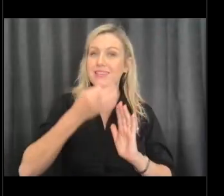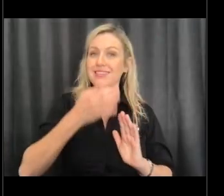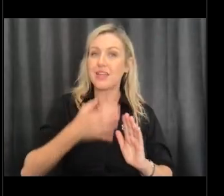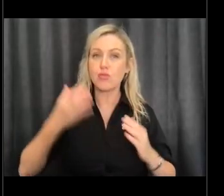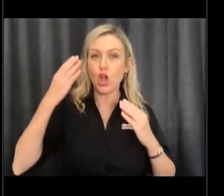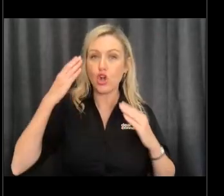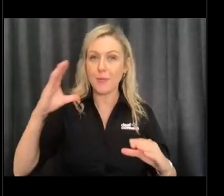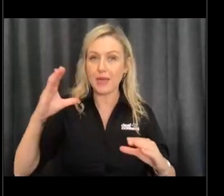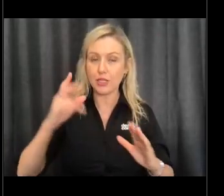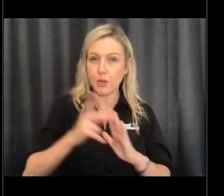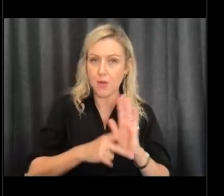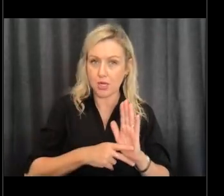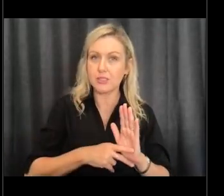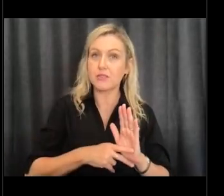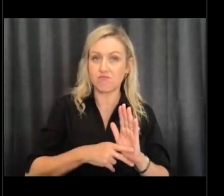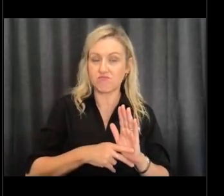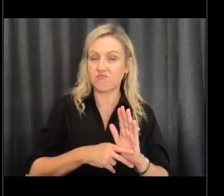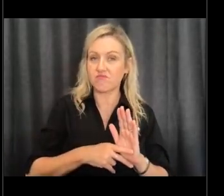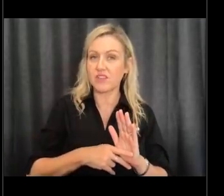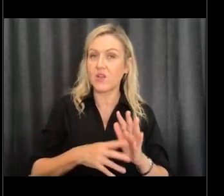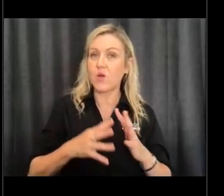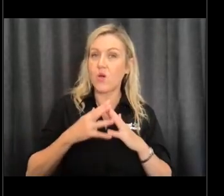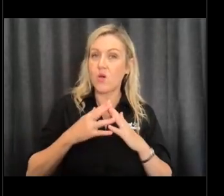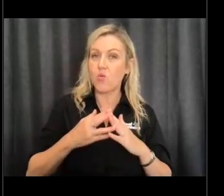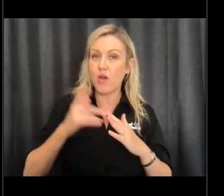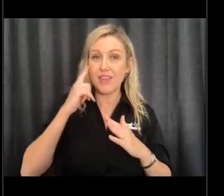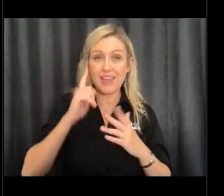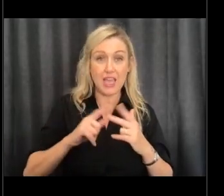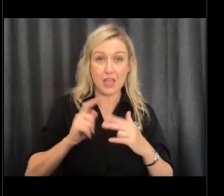it's really important if it's getting too end of that 12 months which we are now and